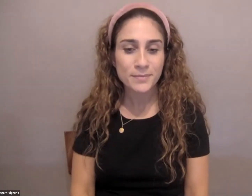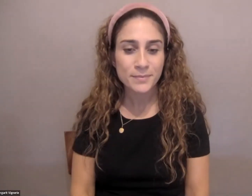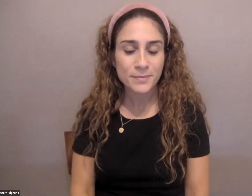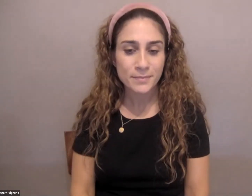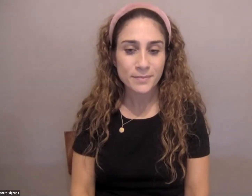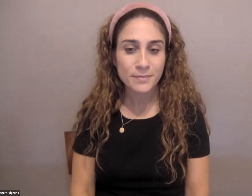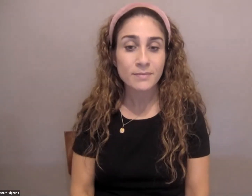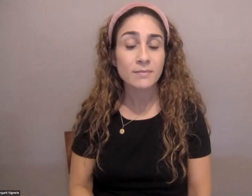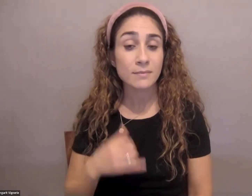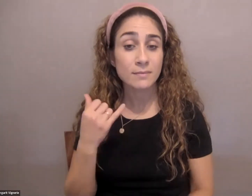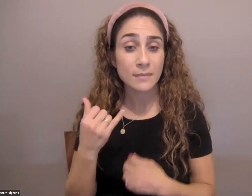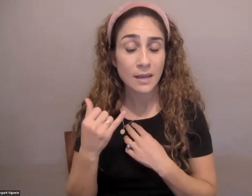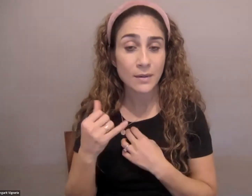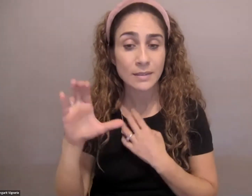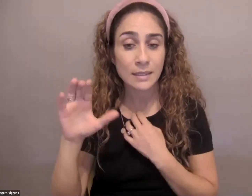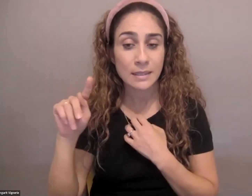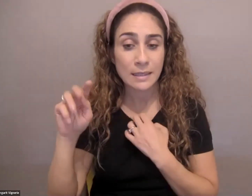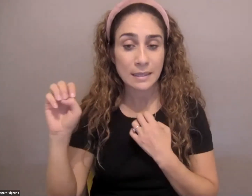Alexander Berry: And now we'll hear from CT administrator Renee Marshall.